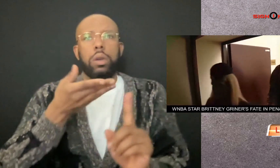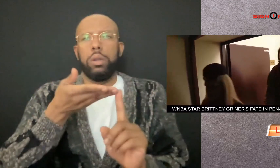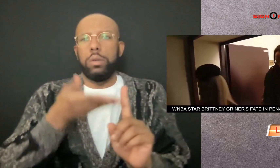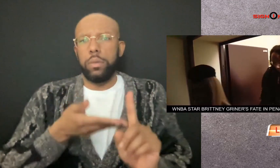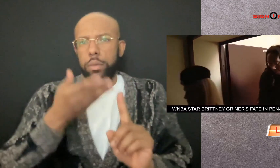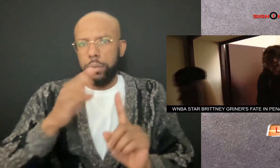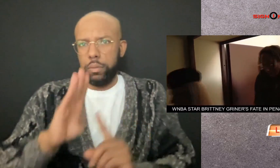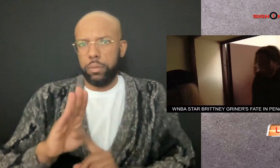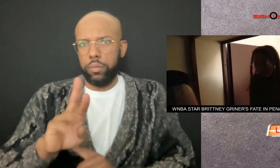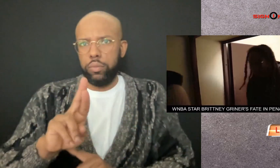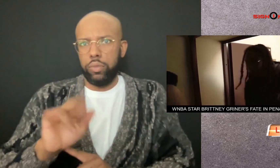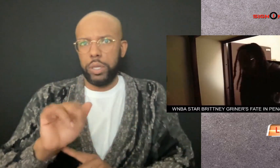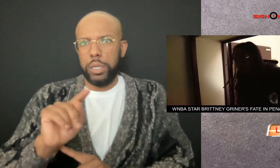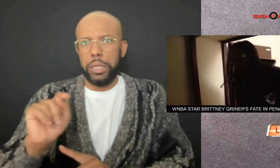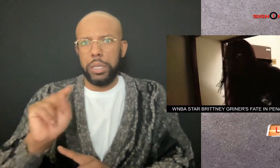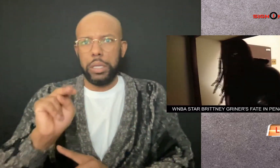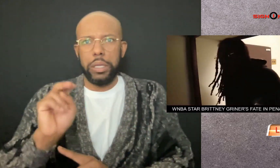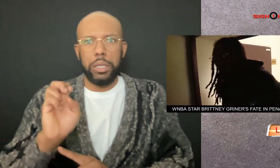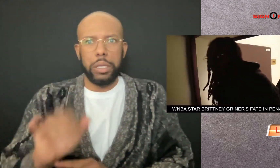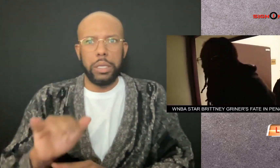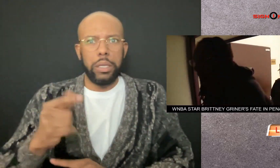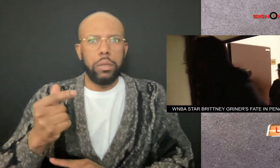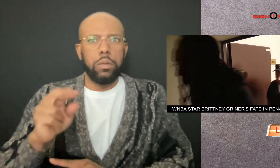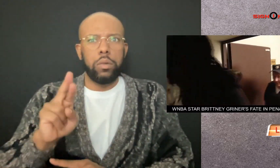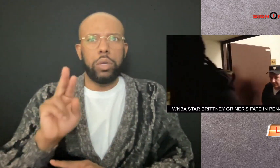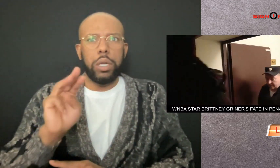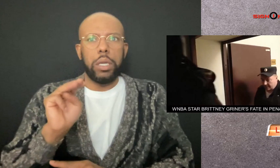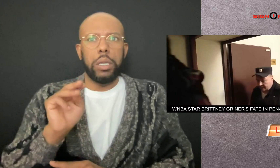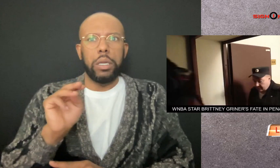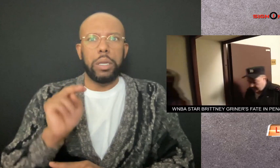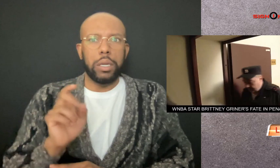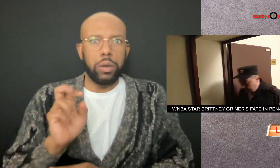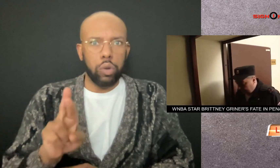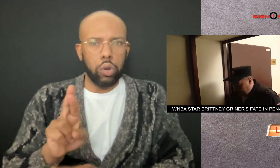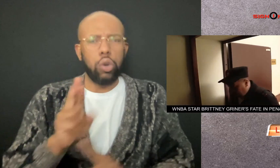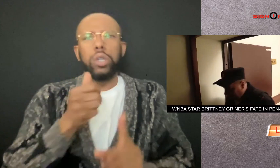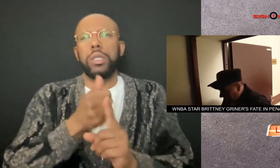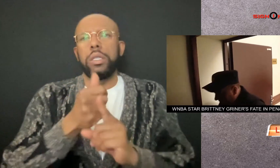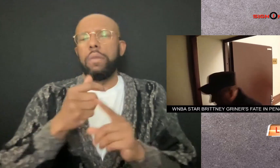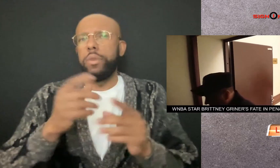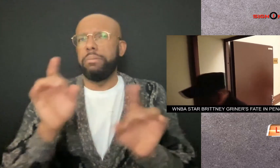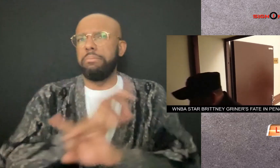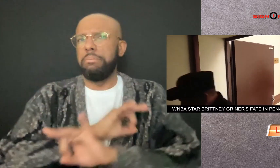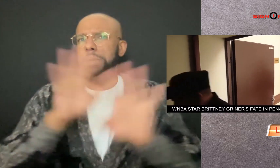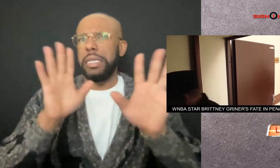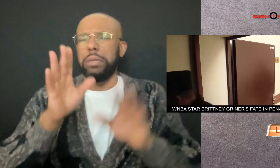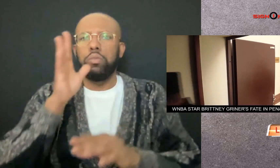reports from Russia say WNBA star Brittney Griner has been moved to